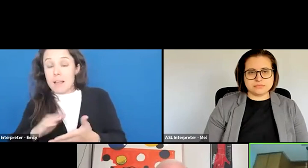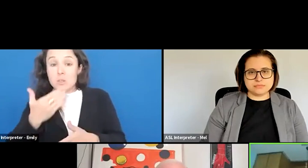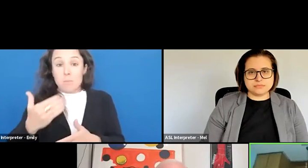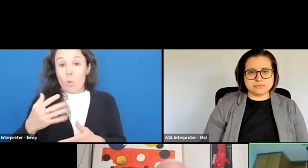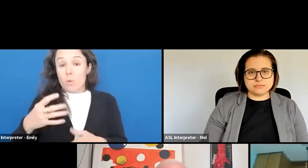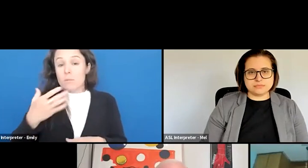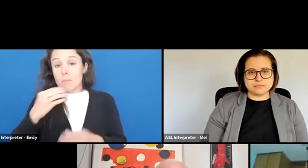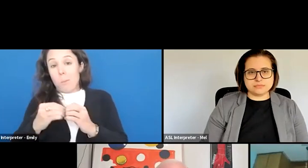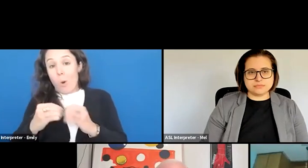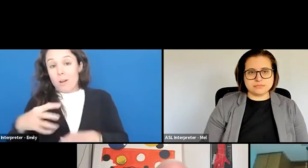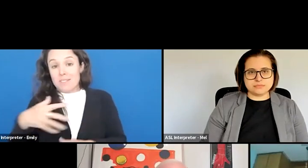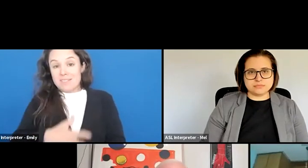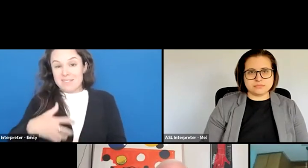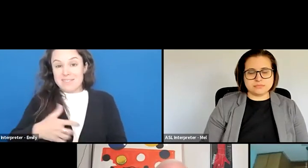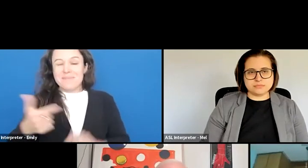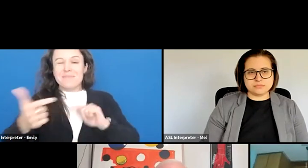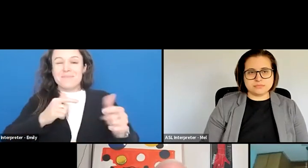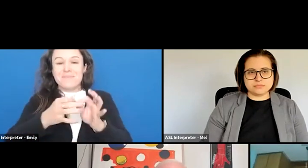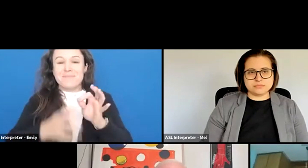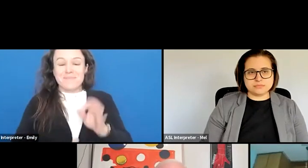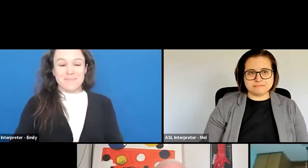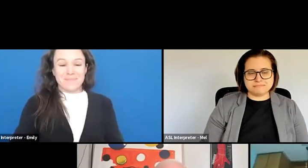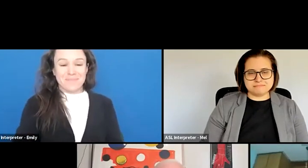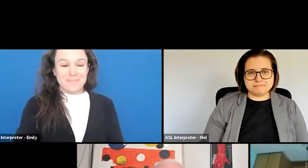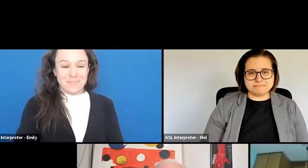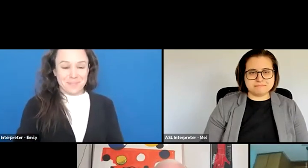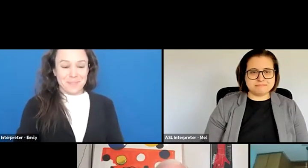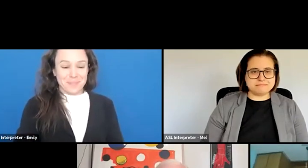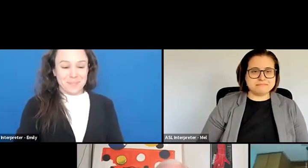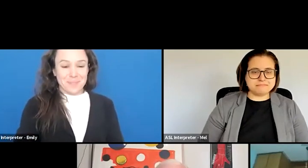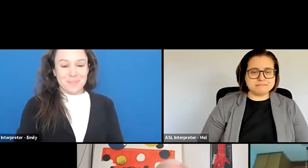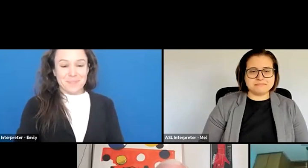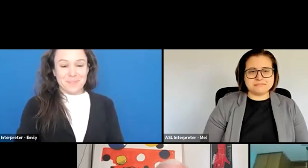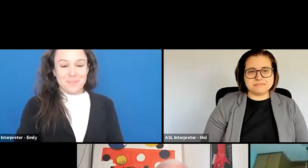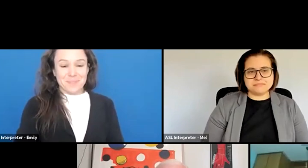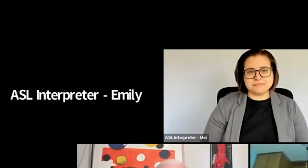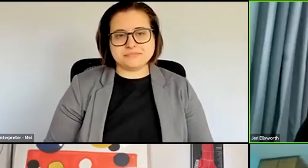Well I think one thing that if we look back a little